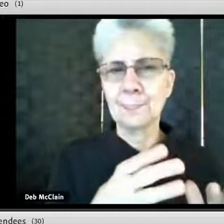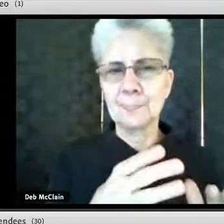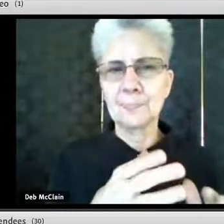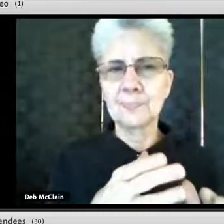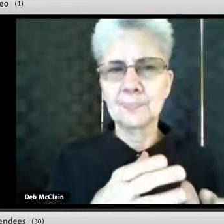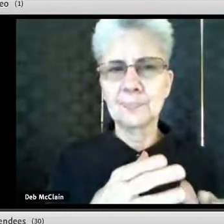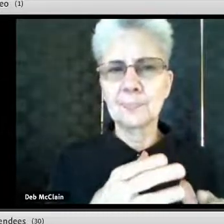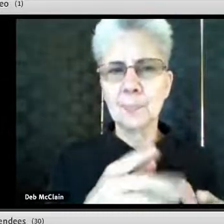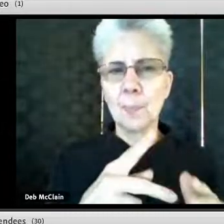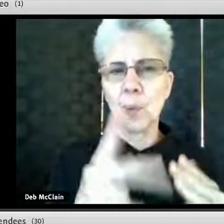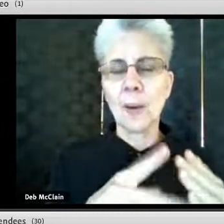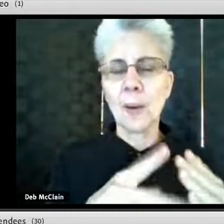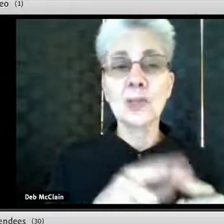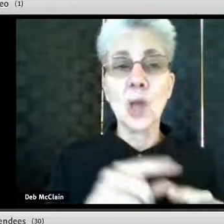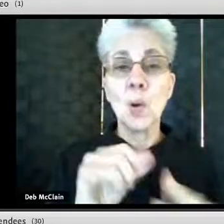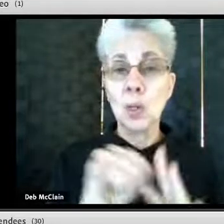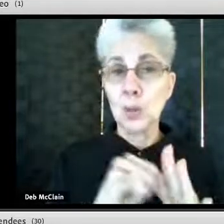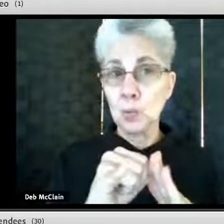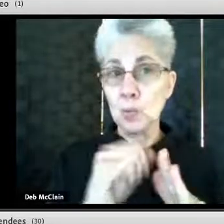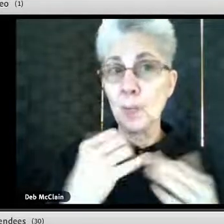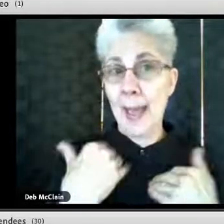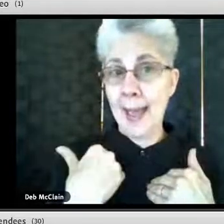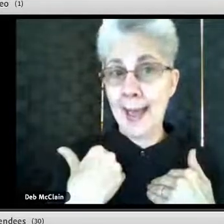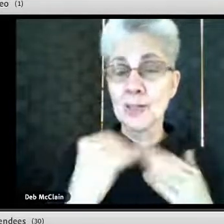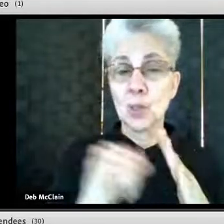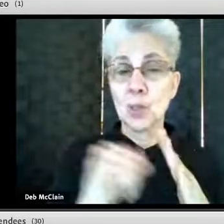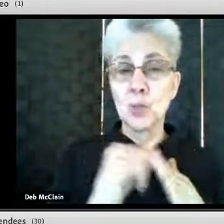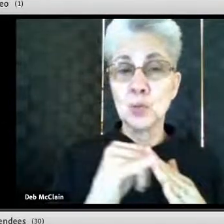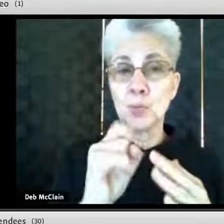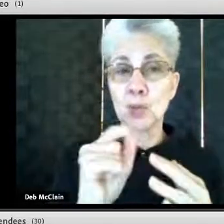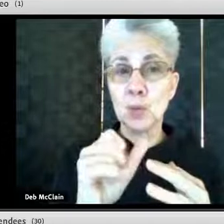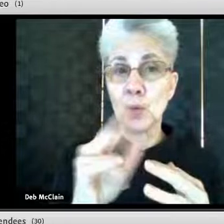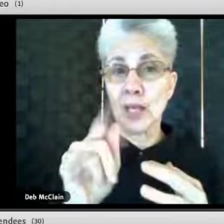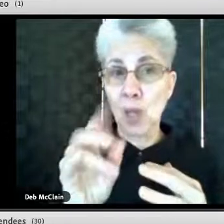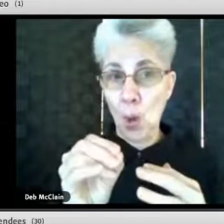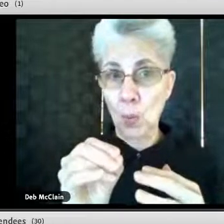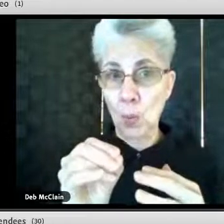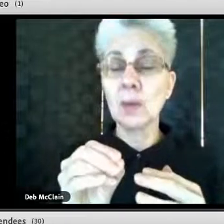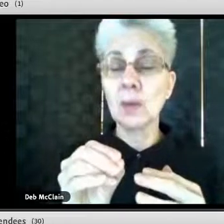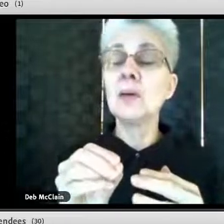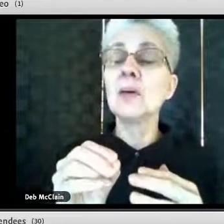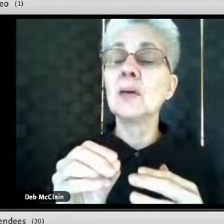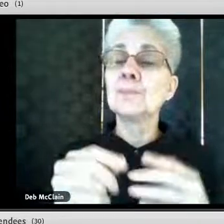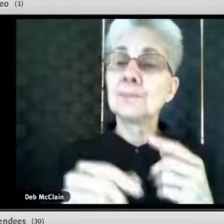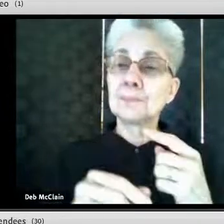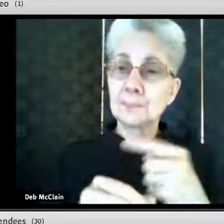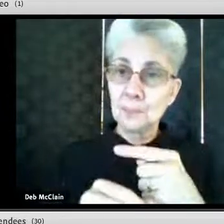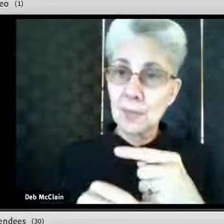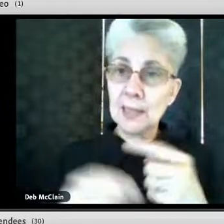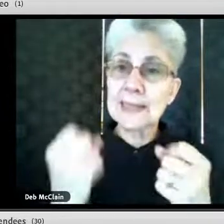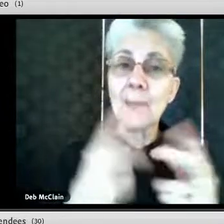So YouTube has YouTube Studio, and you can see how many people